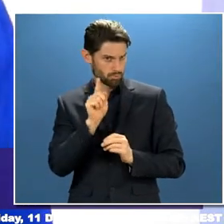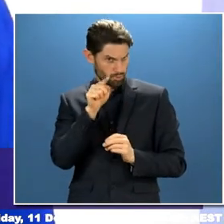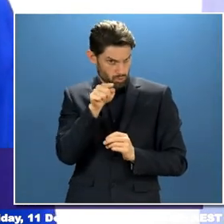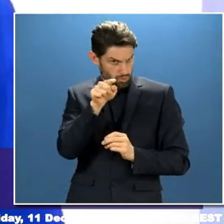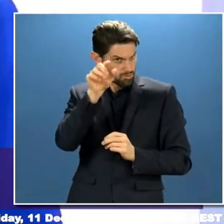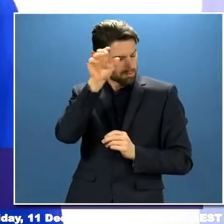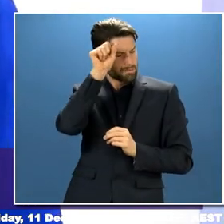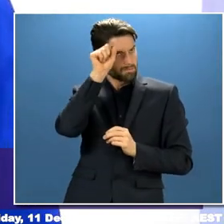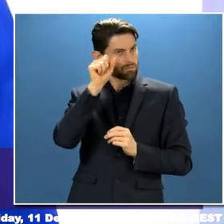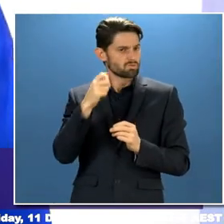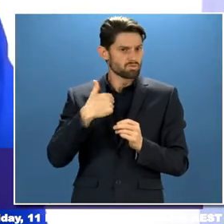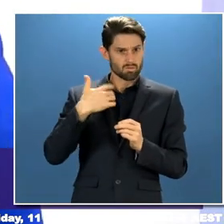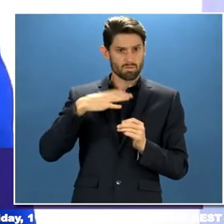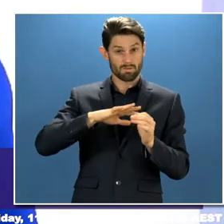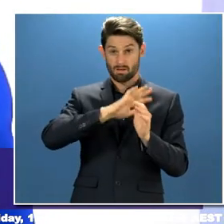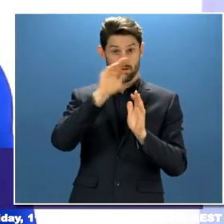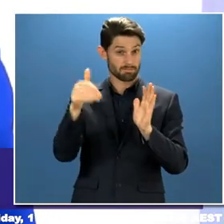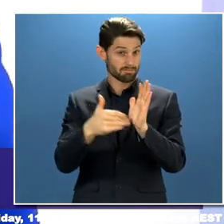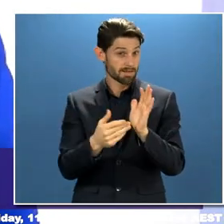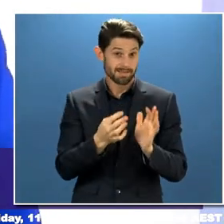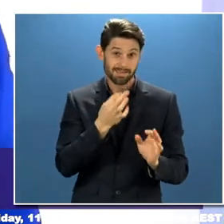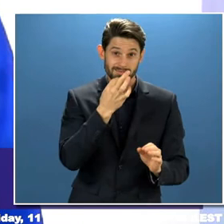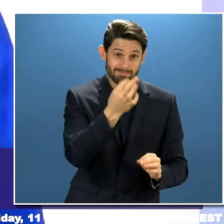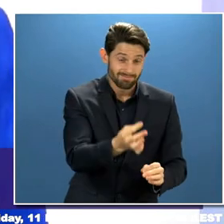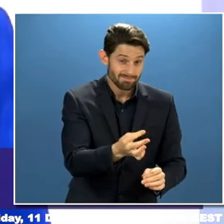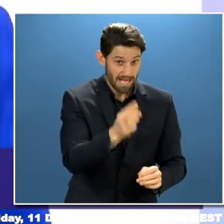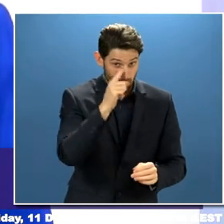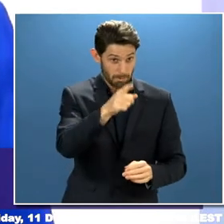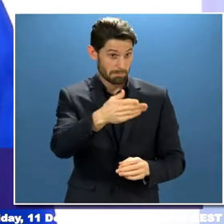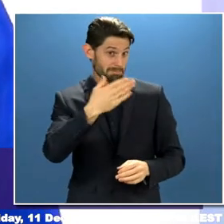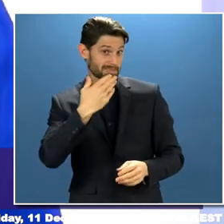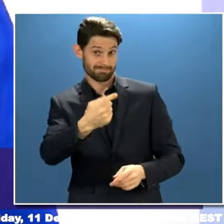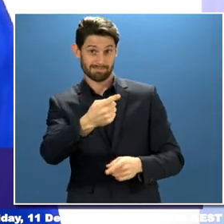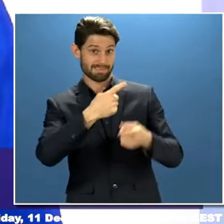So the final thing I want to ask you today is can you tell us what are your